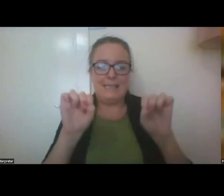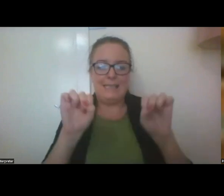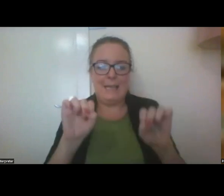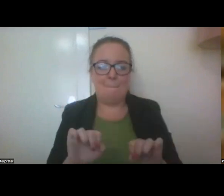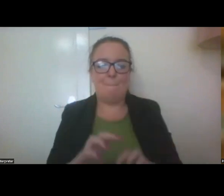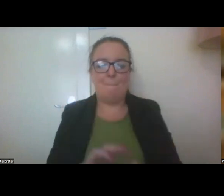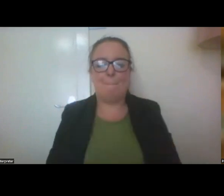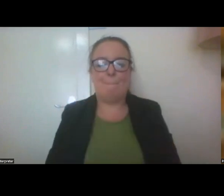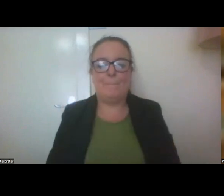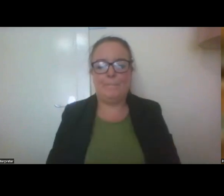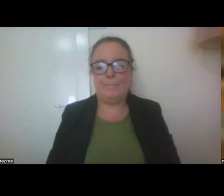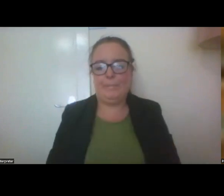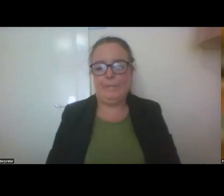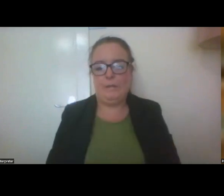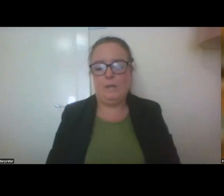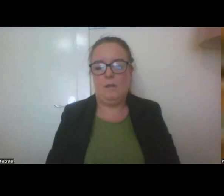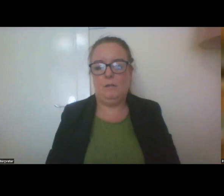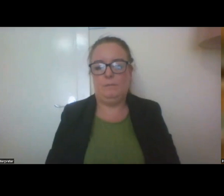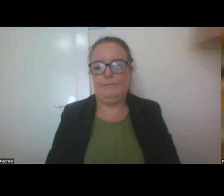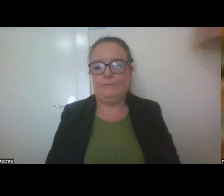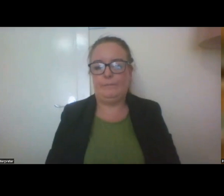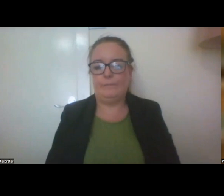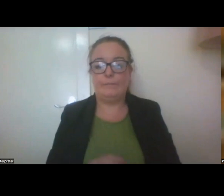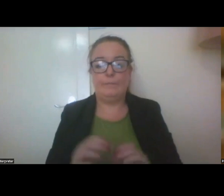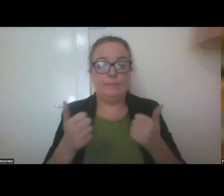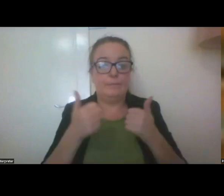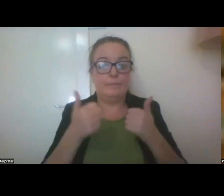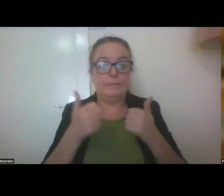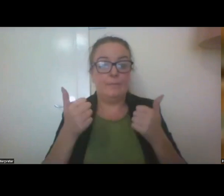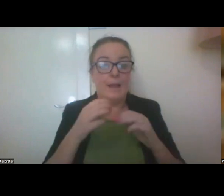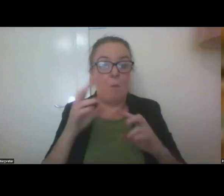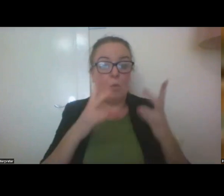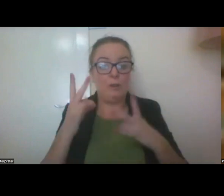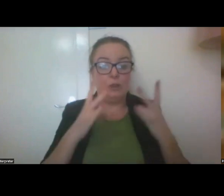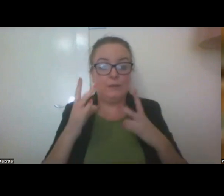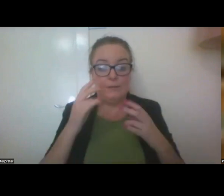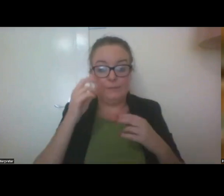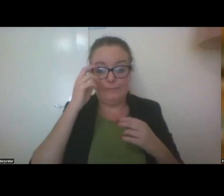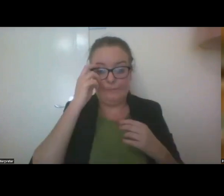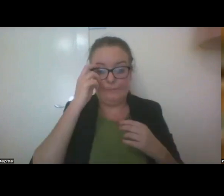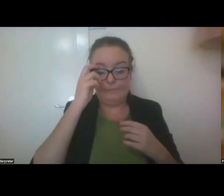If anyone else has any other questions, please put them into the Q&A.